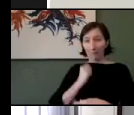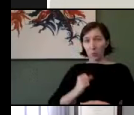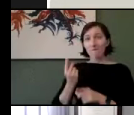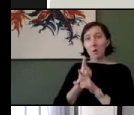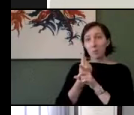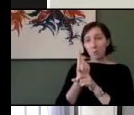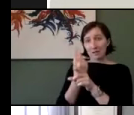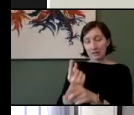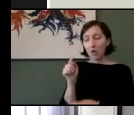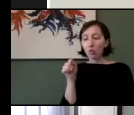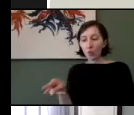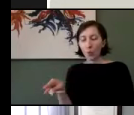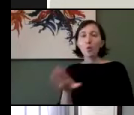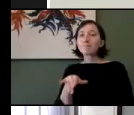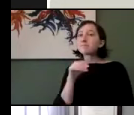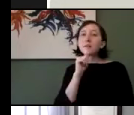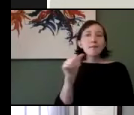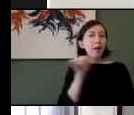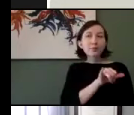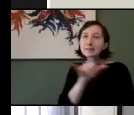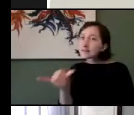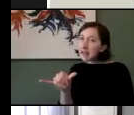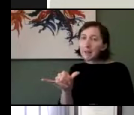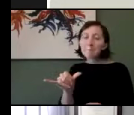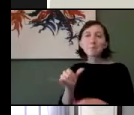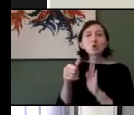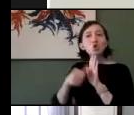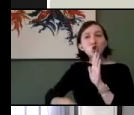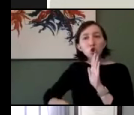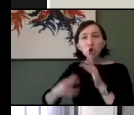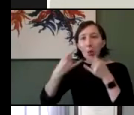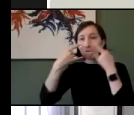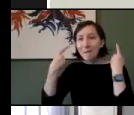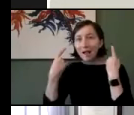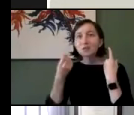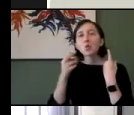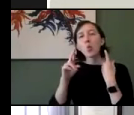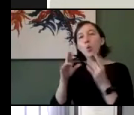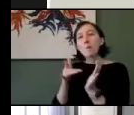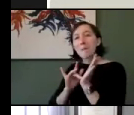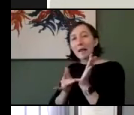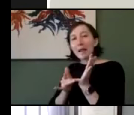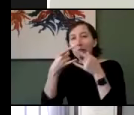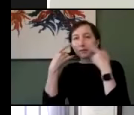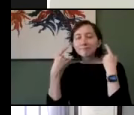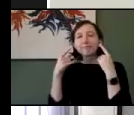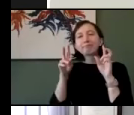These are not the same as surgical or other medical masks like the N95 mask.